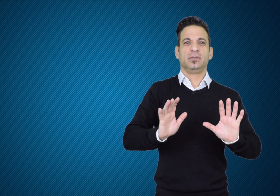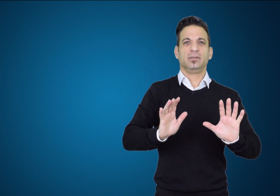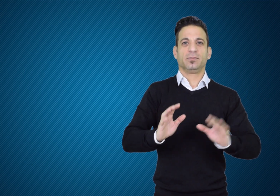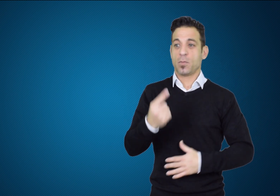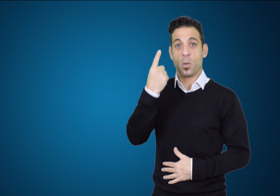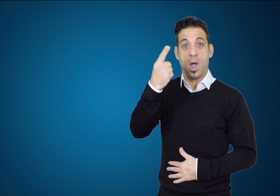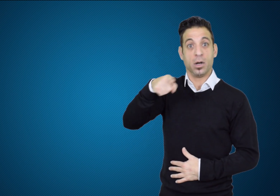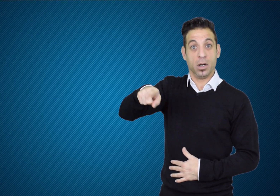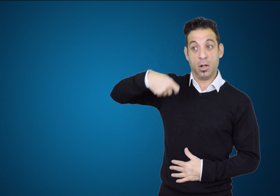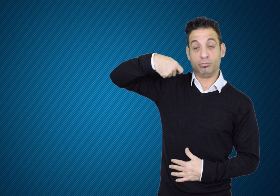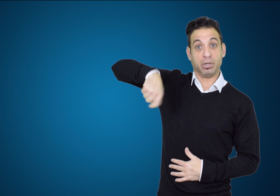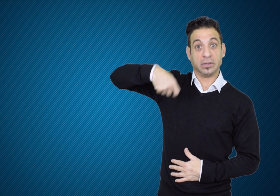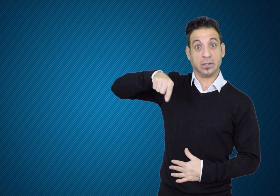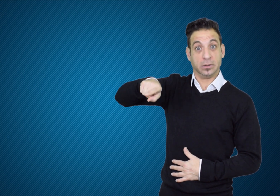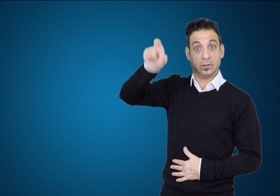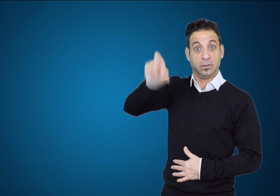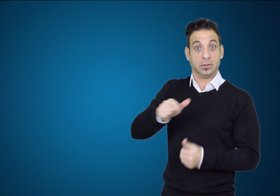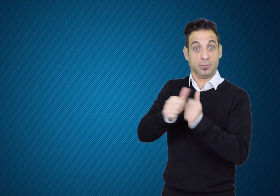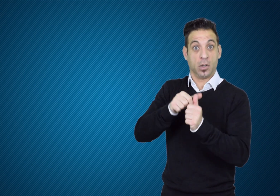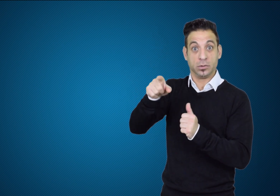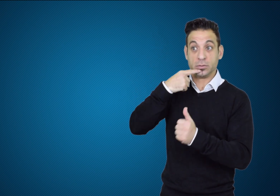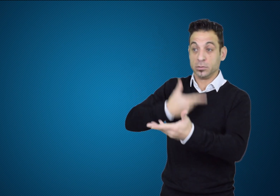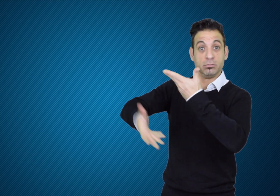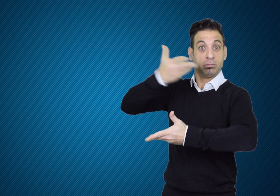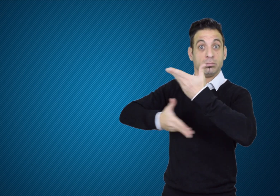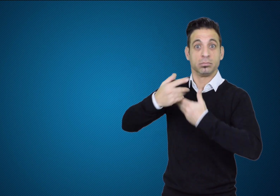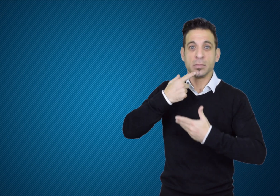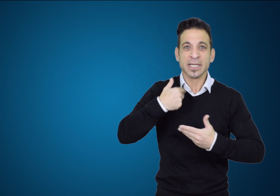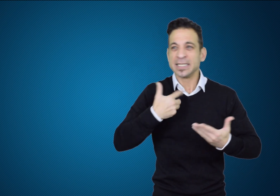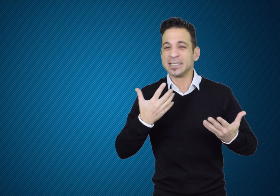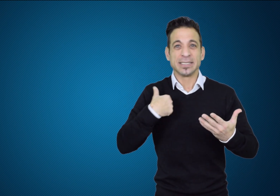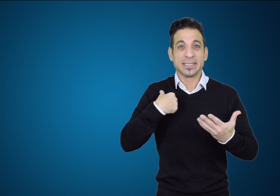The president of one Deaf Sports Federation told SportsDeaf,